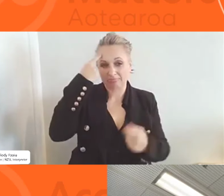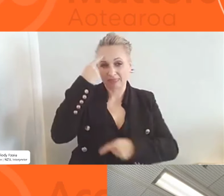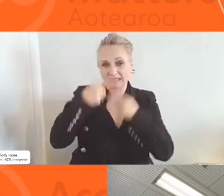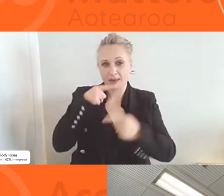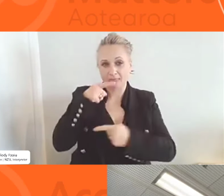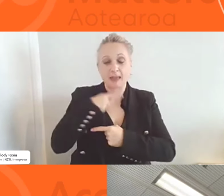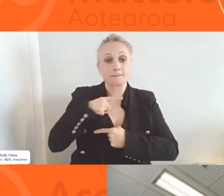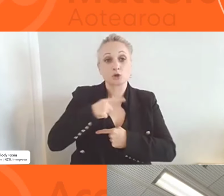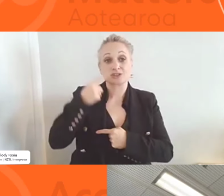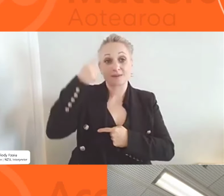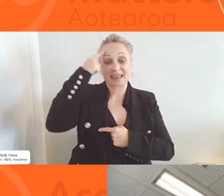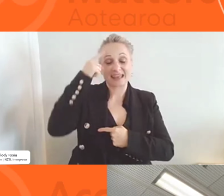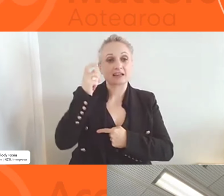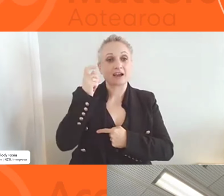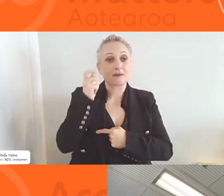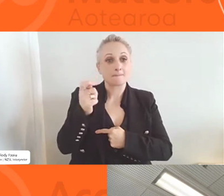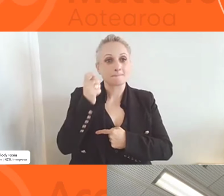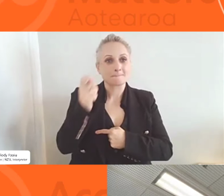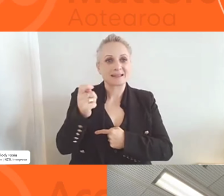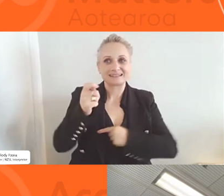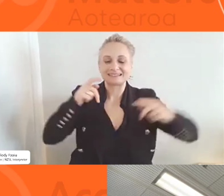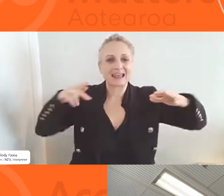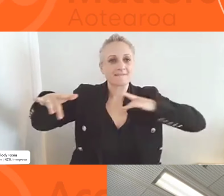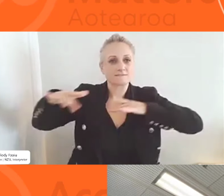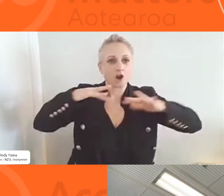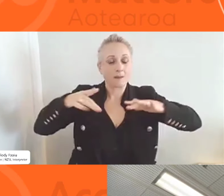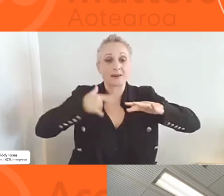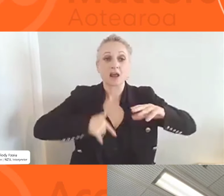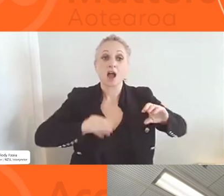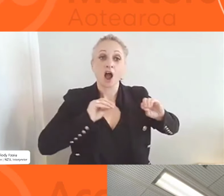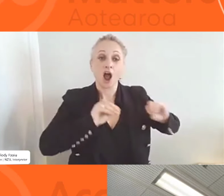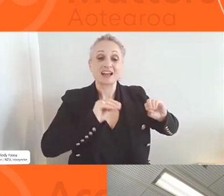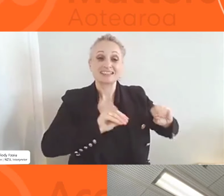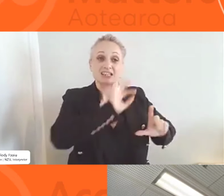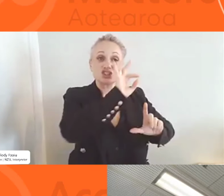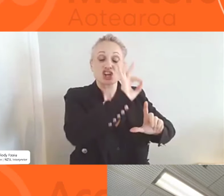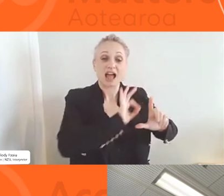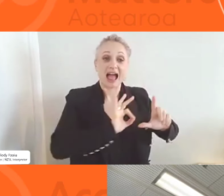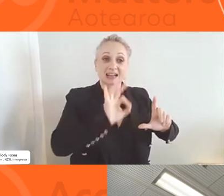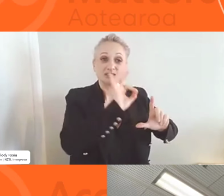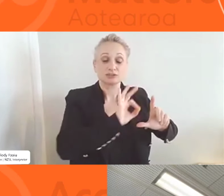we teach architecture, urban planning and urban design, and I'm actually an Associate Professor of Architecture and Design, that's my base line